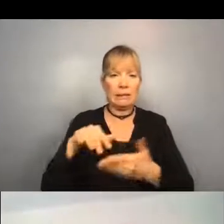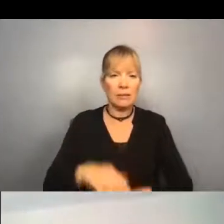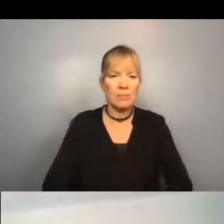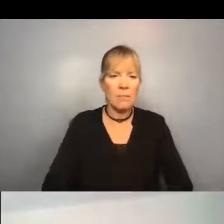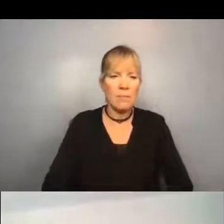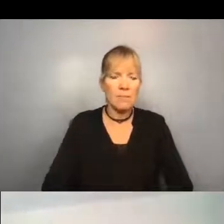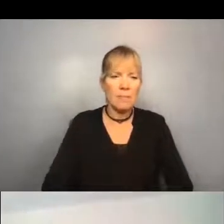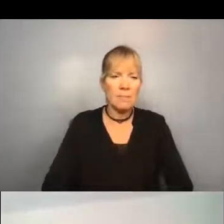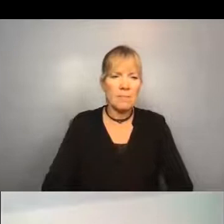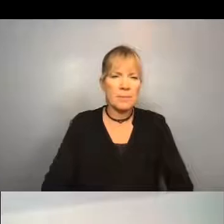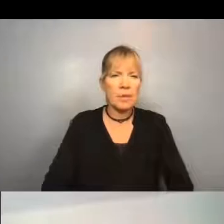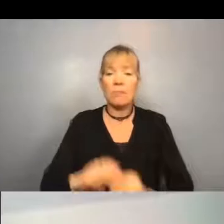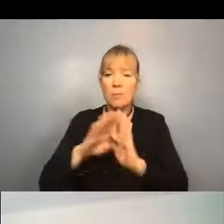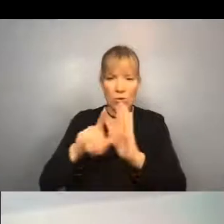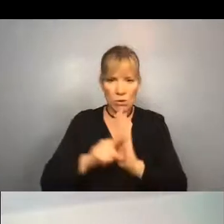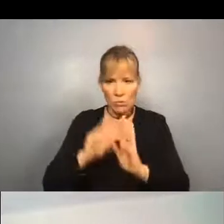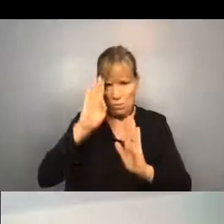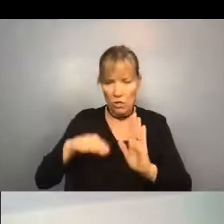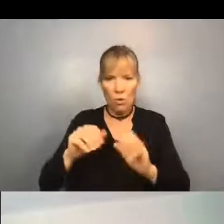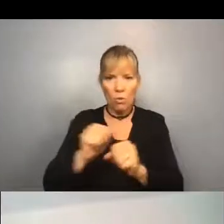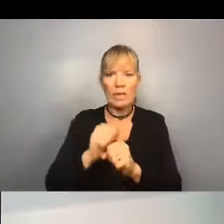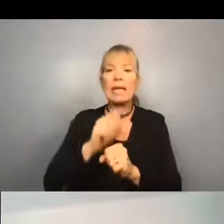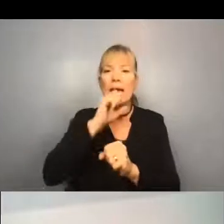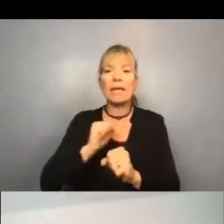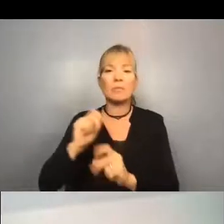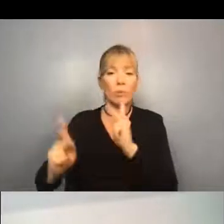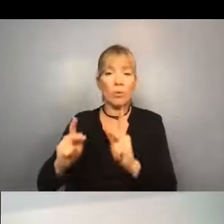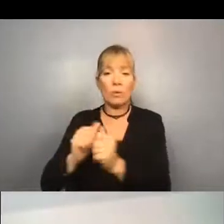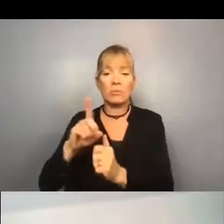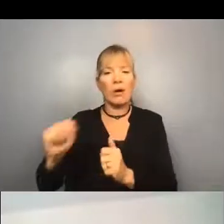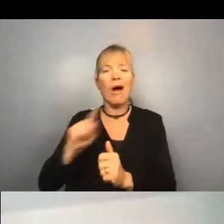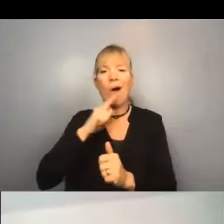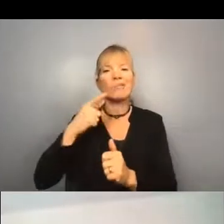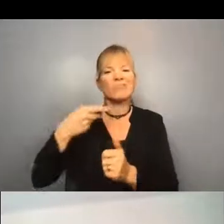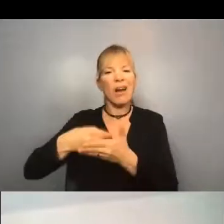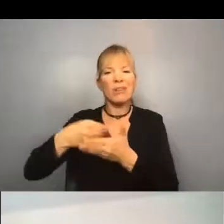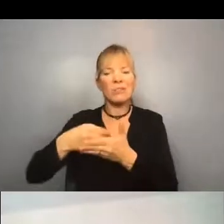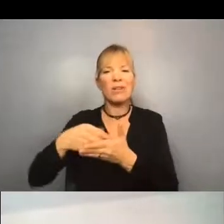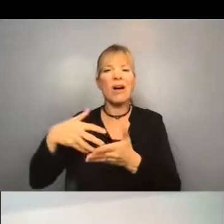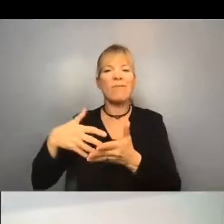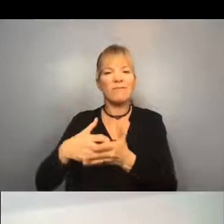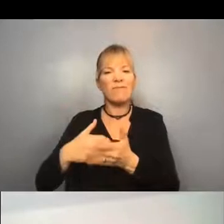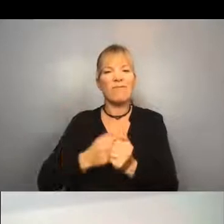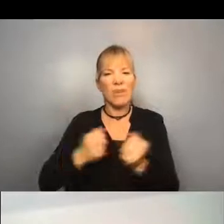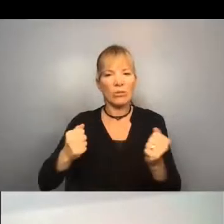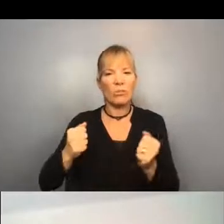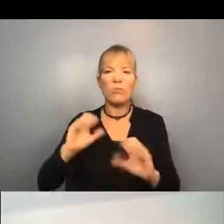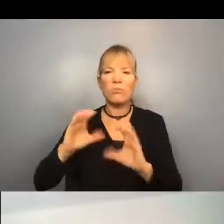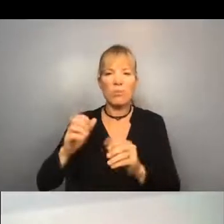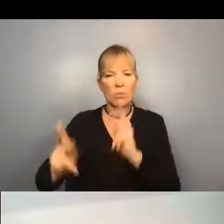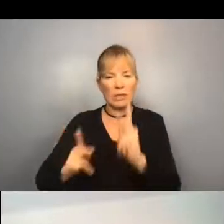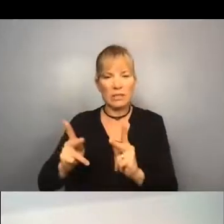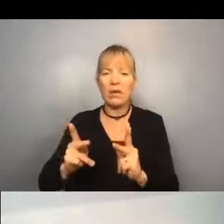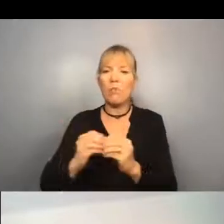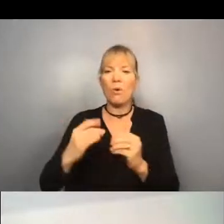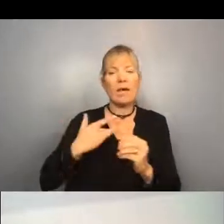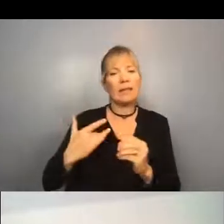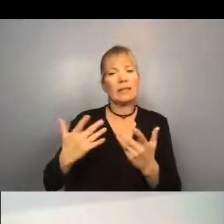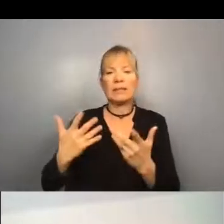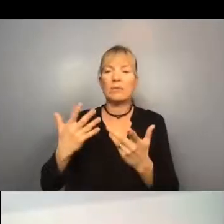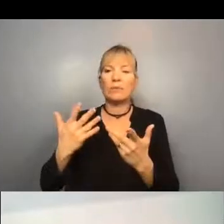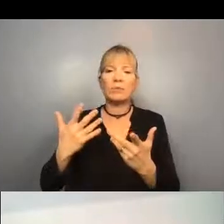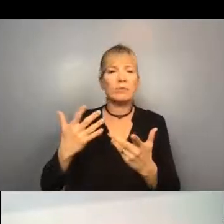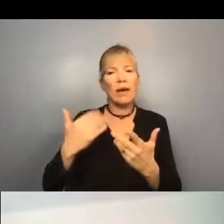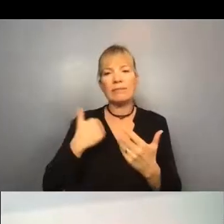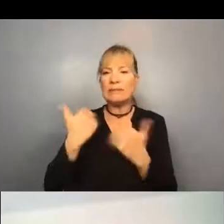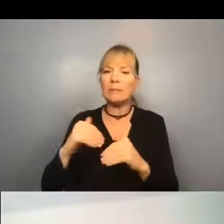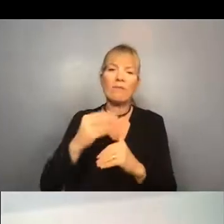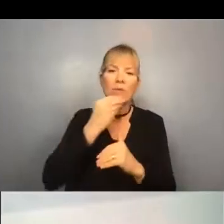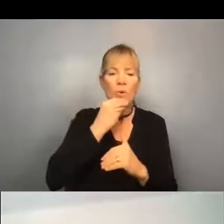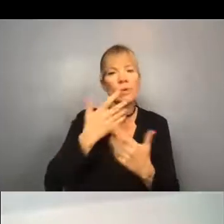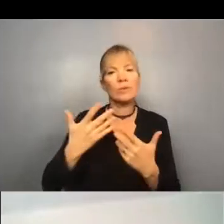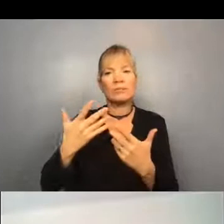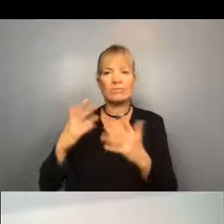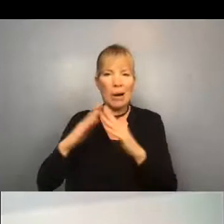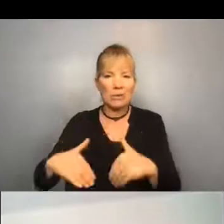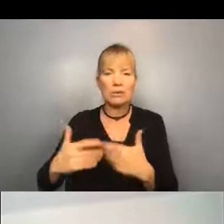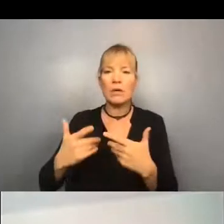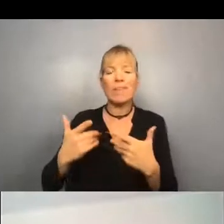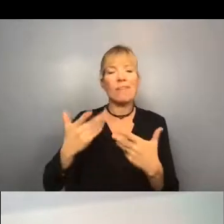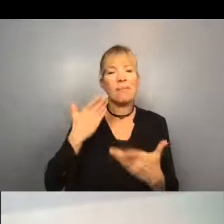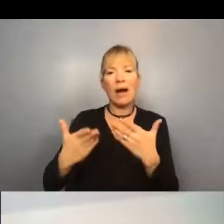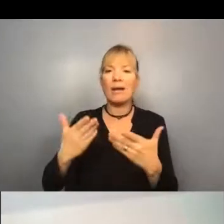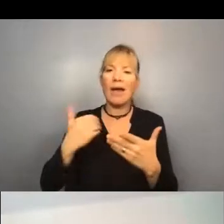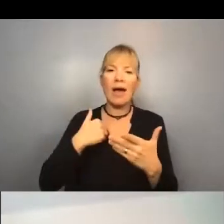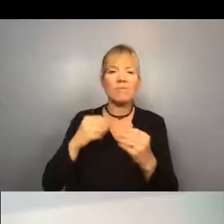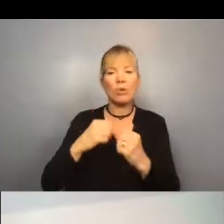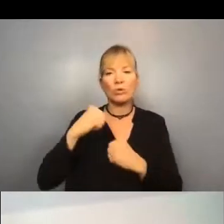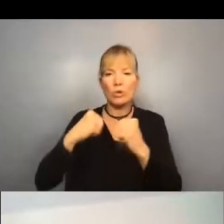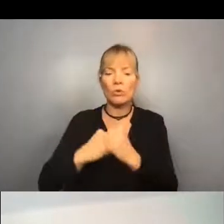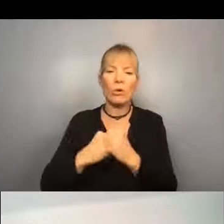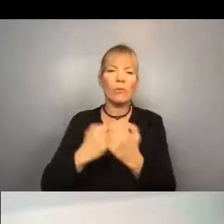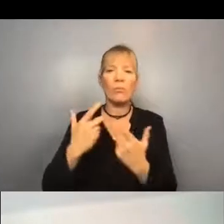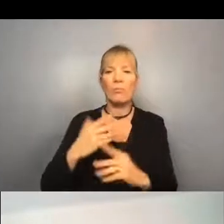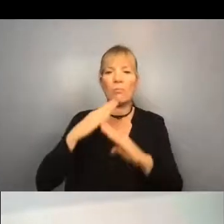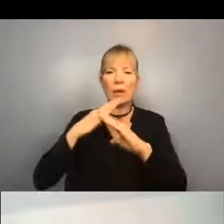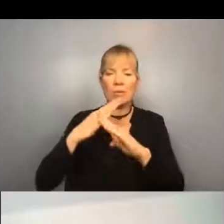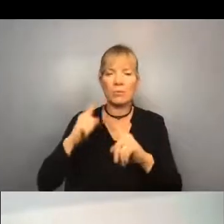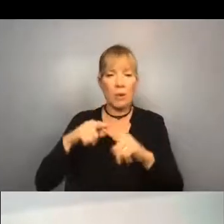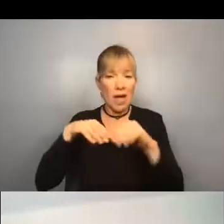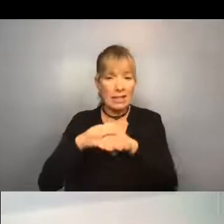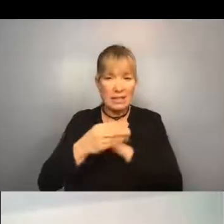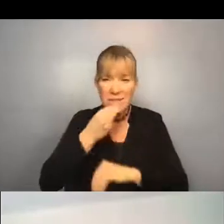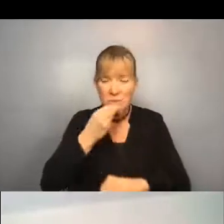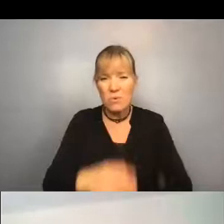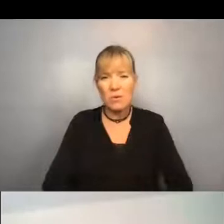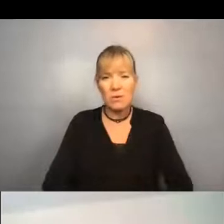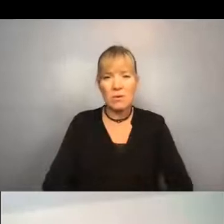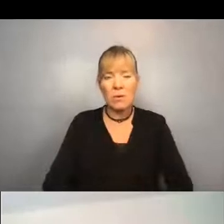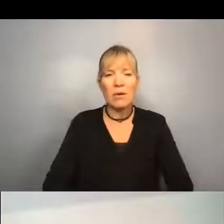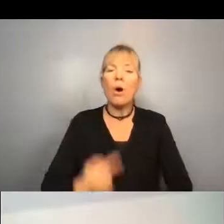Background, we know that working-age persons with disabilities are an economically vulnerable population who are more likely to live in food insecure households. They may also experience more individual or structural-level barriers to accessing food. And we know from the talk